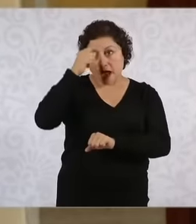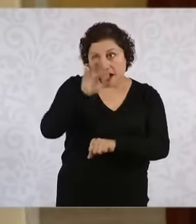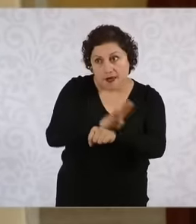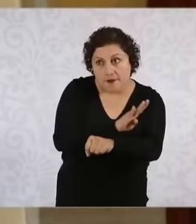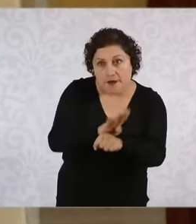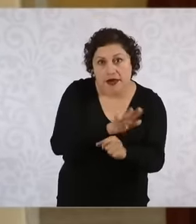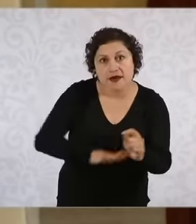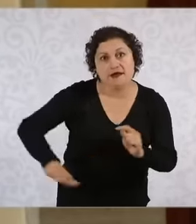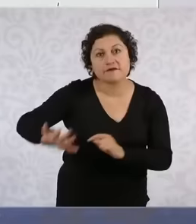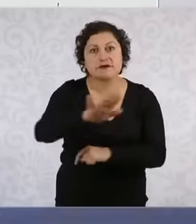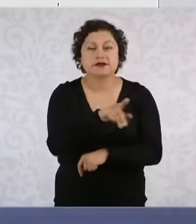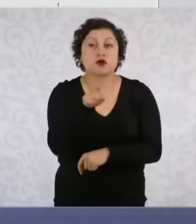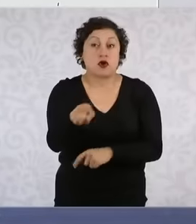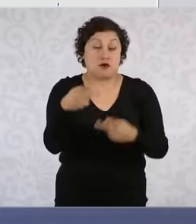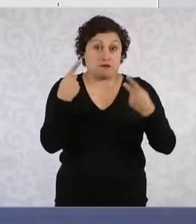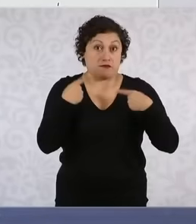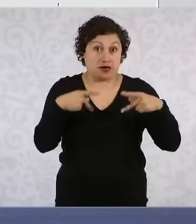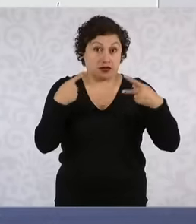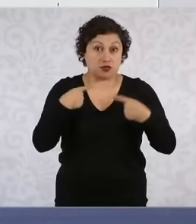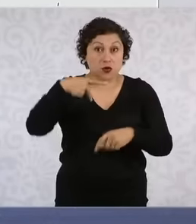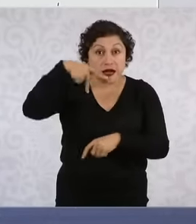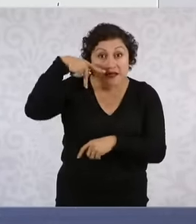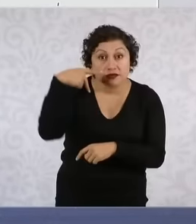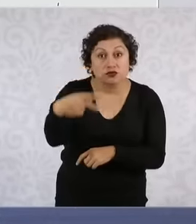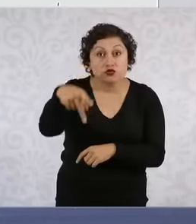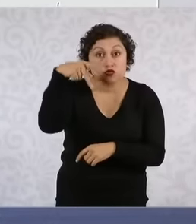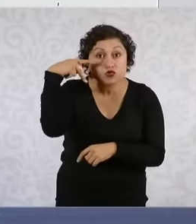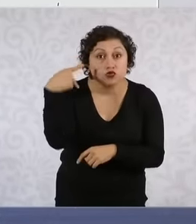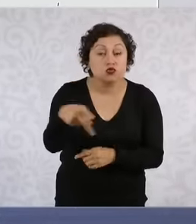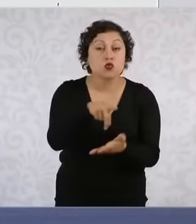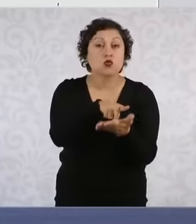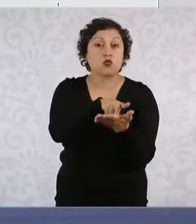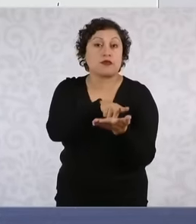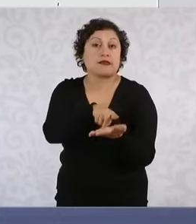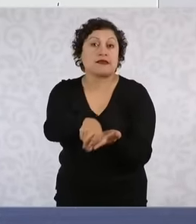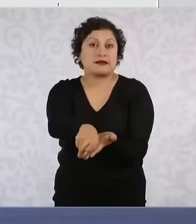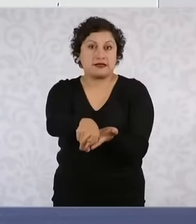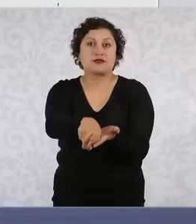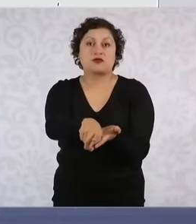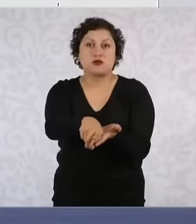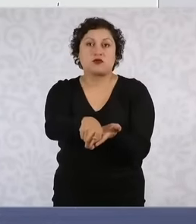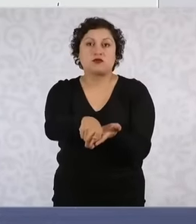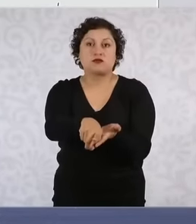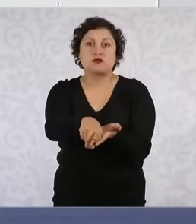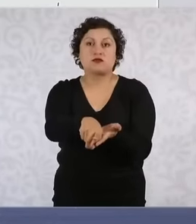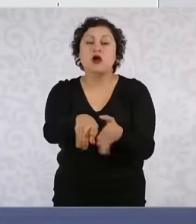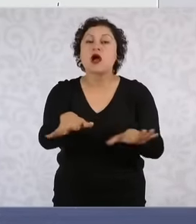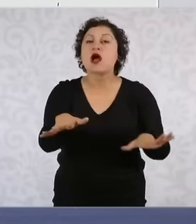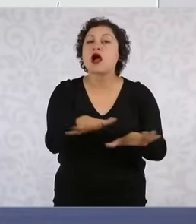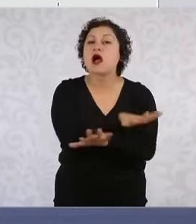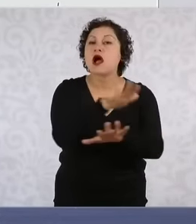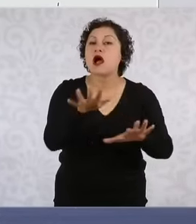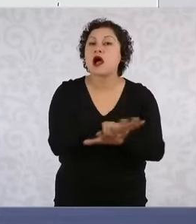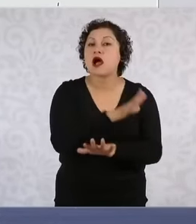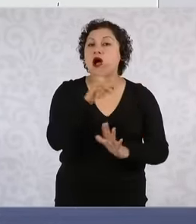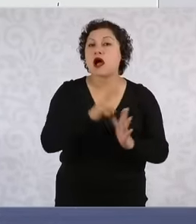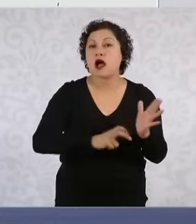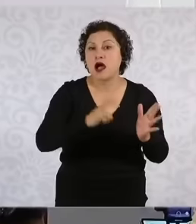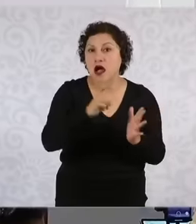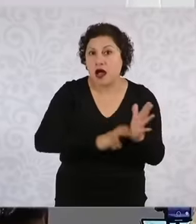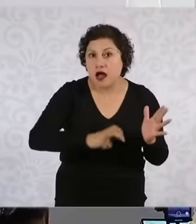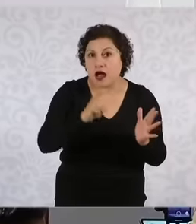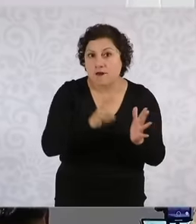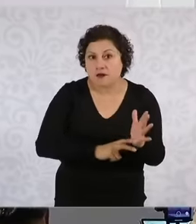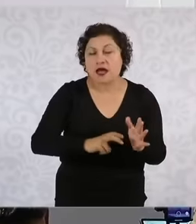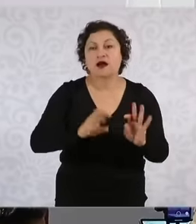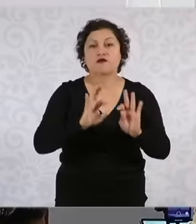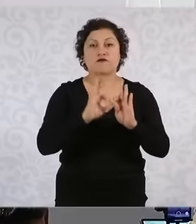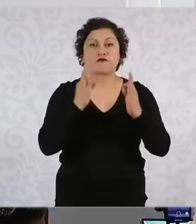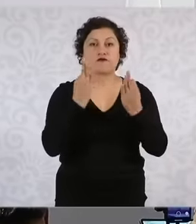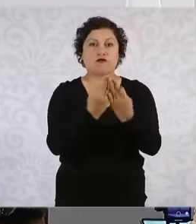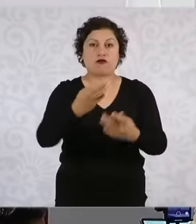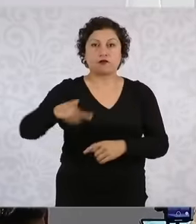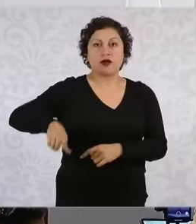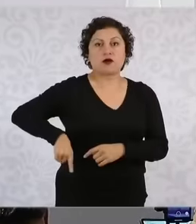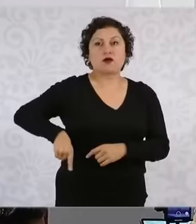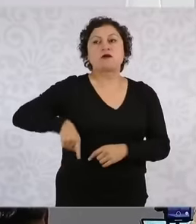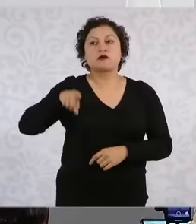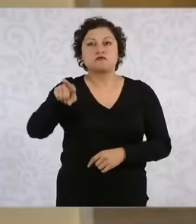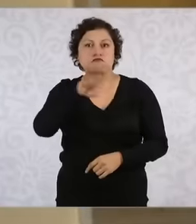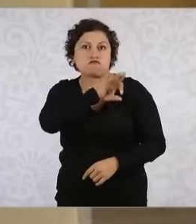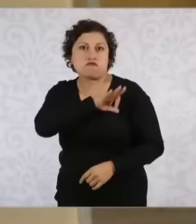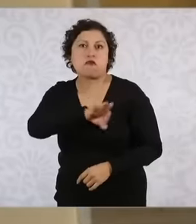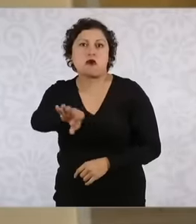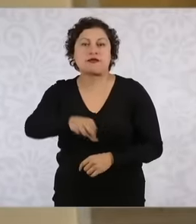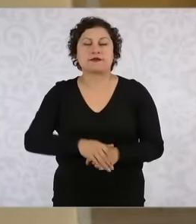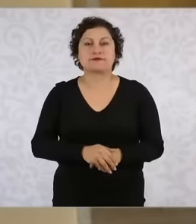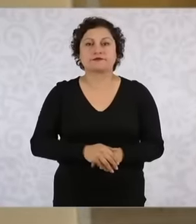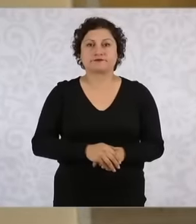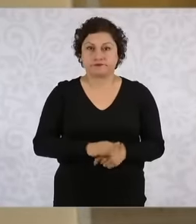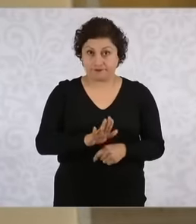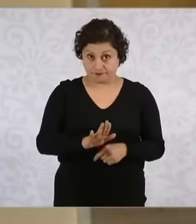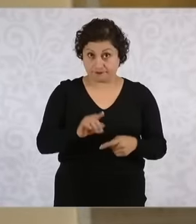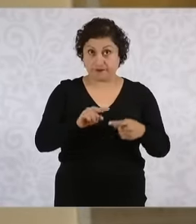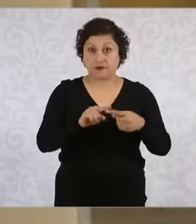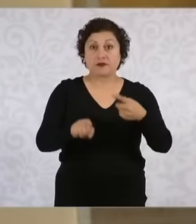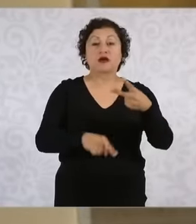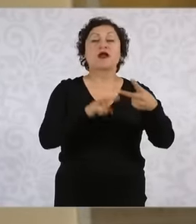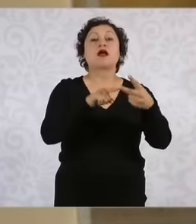all times the inalienable right to alter or modify the form of their government What does 135 say